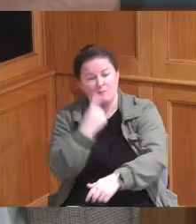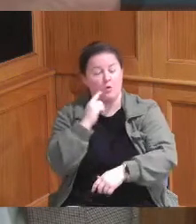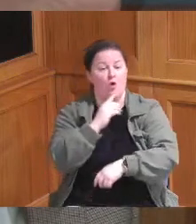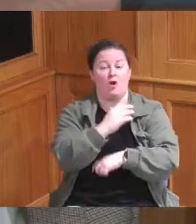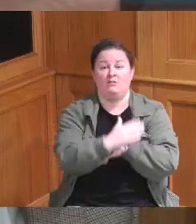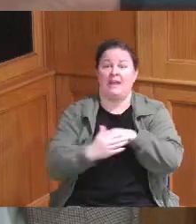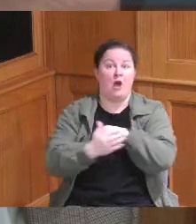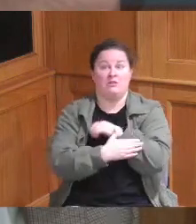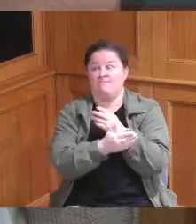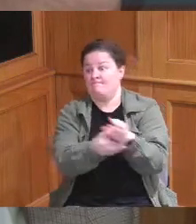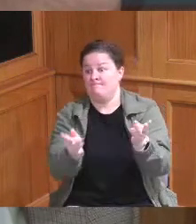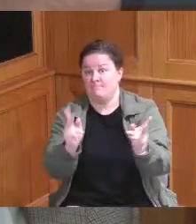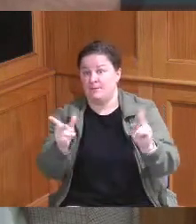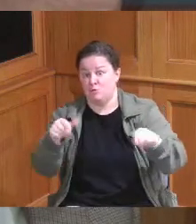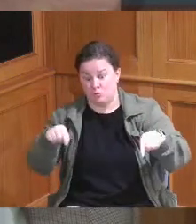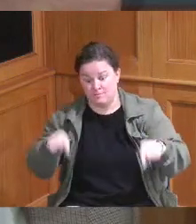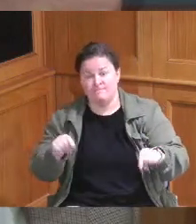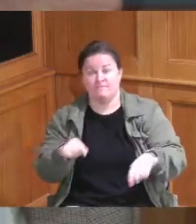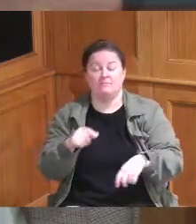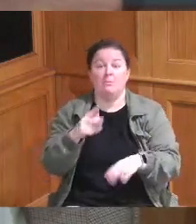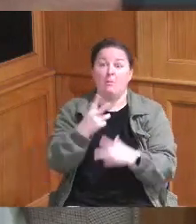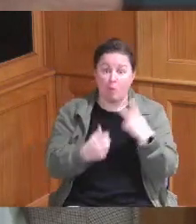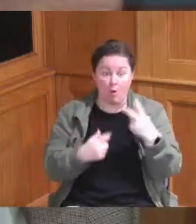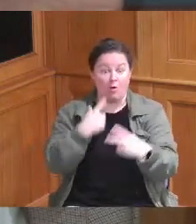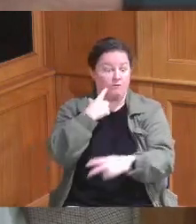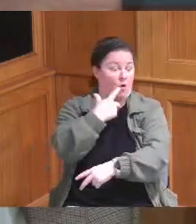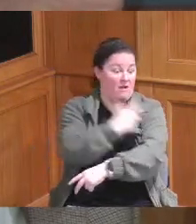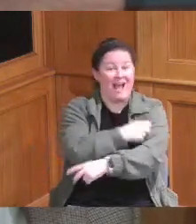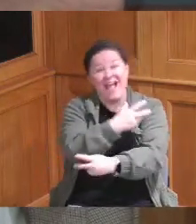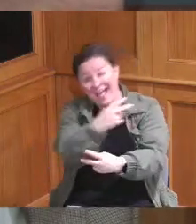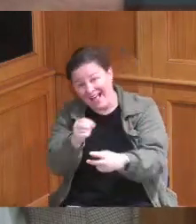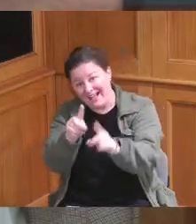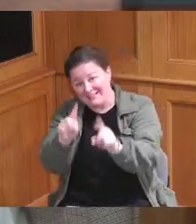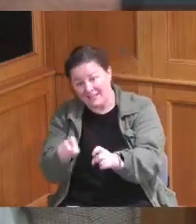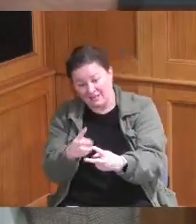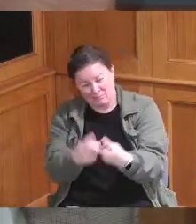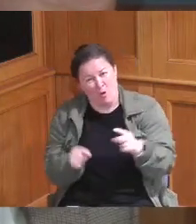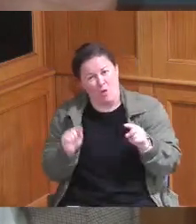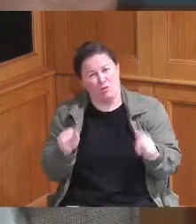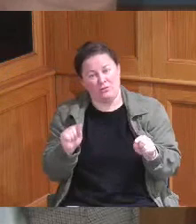way of the vaccines and by way of the testing but I agree that it's we're at this moment in